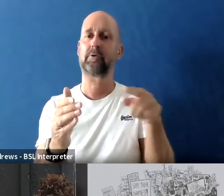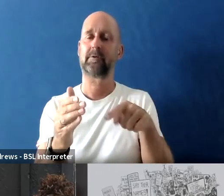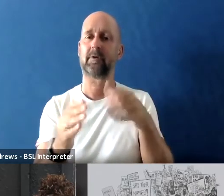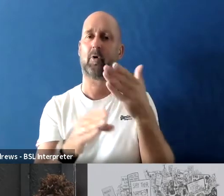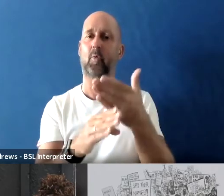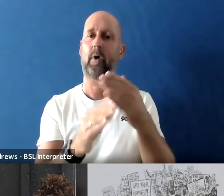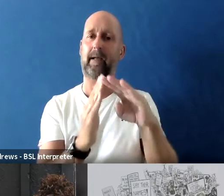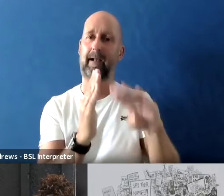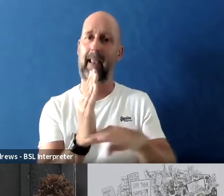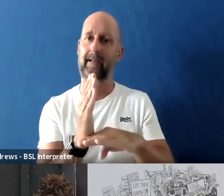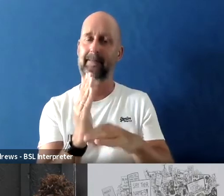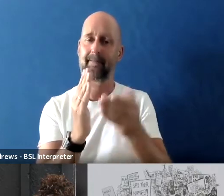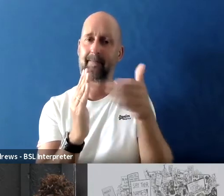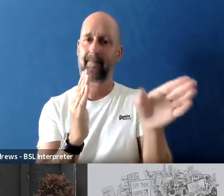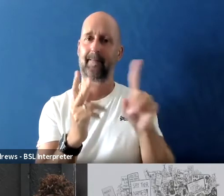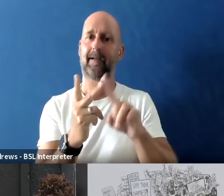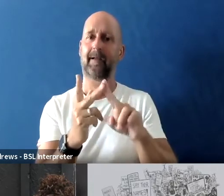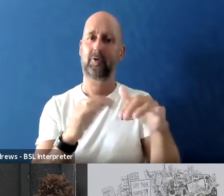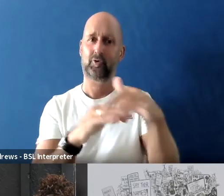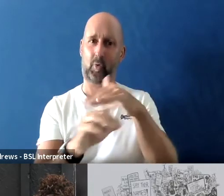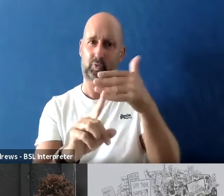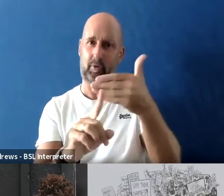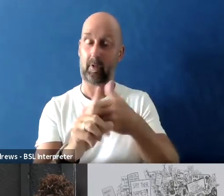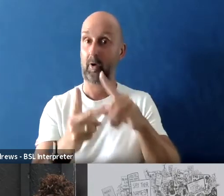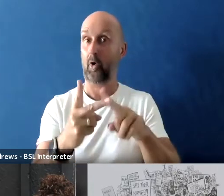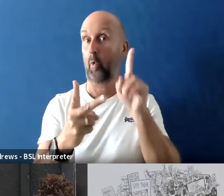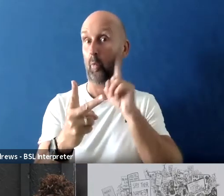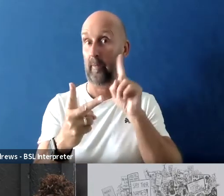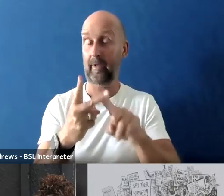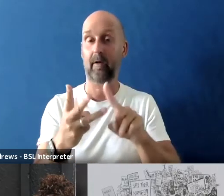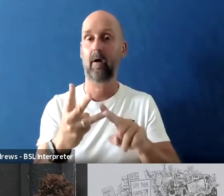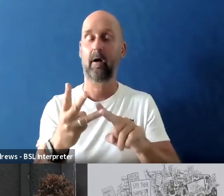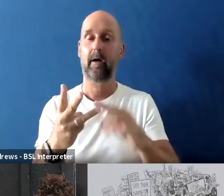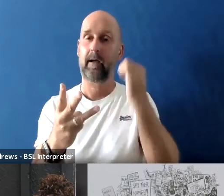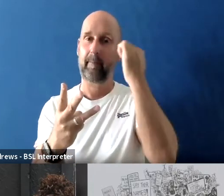class social origins, women, and those from Black, Asian and Minority Ethnic